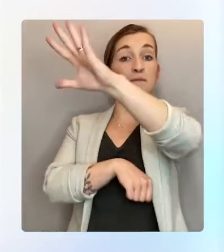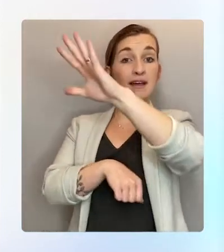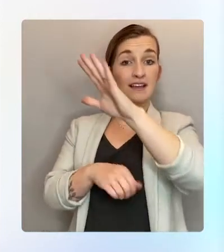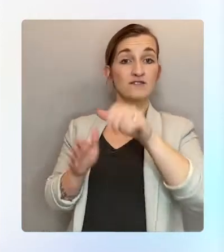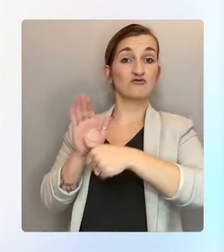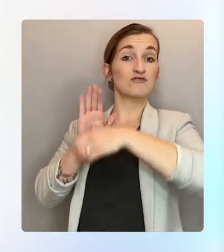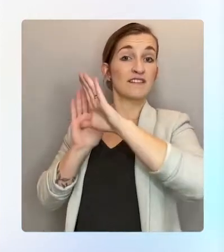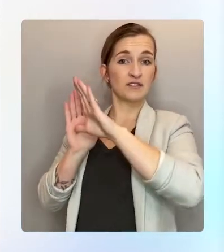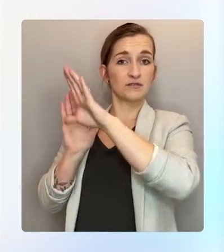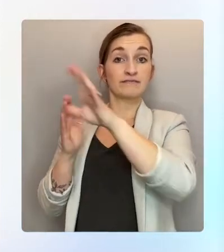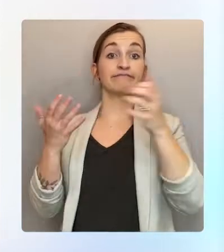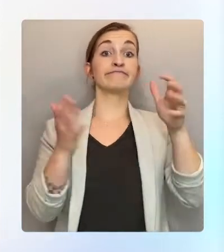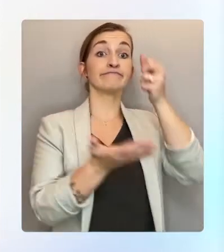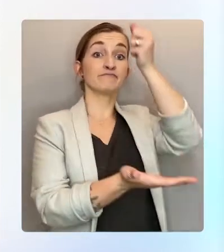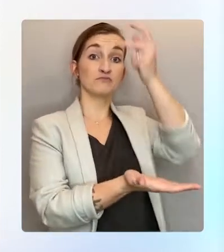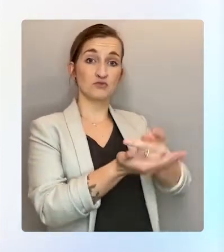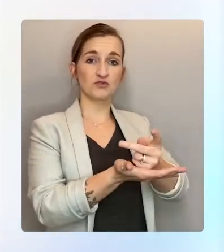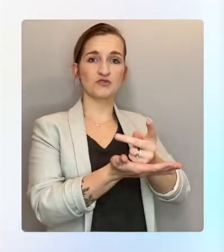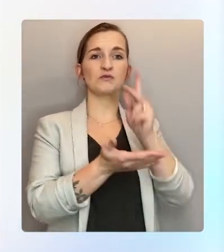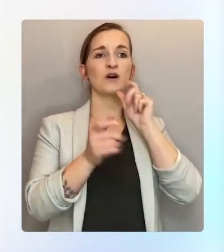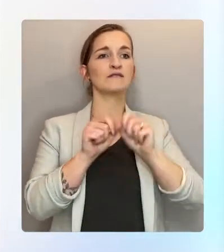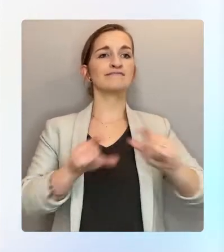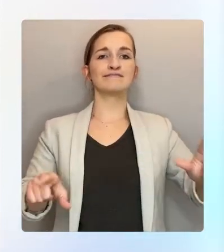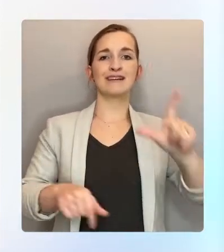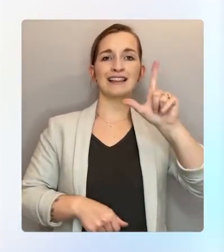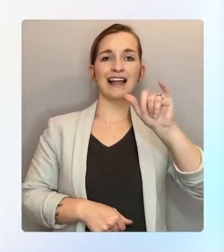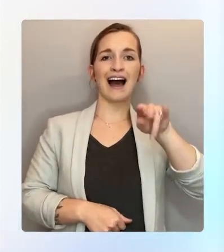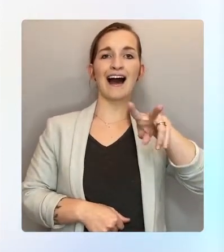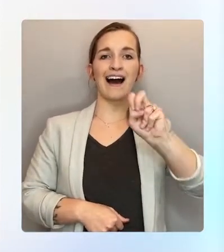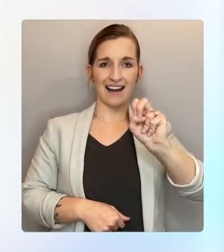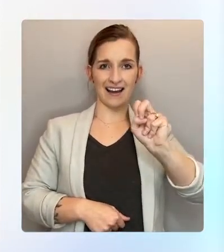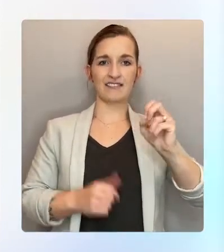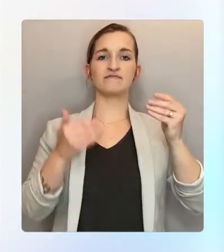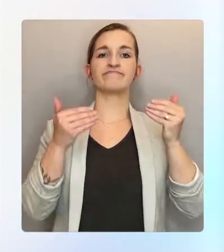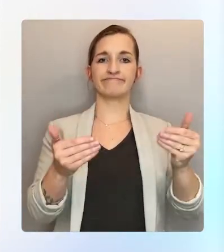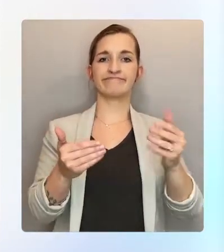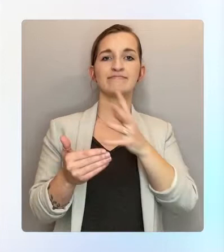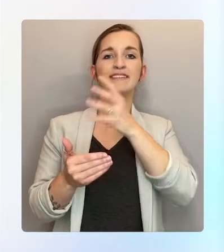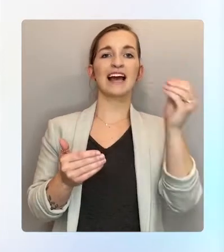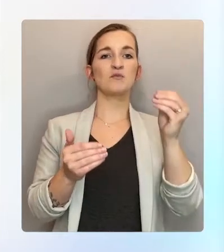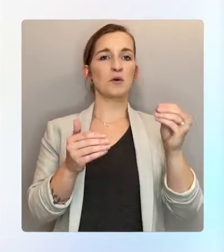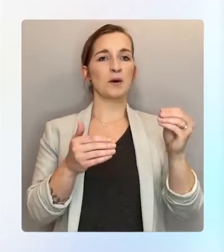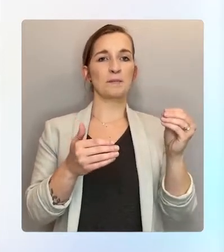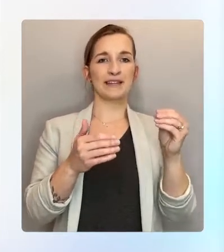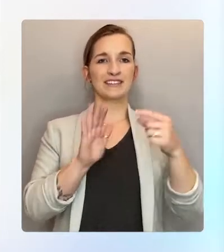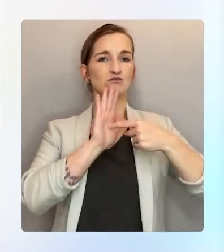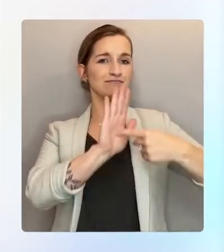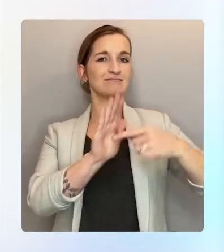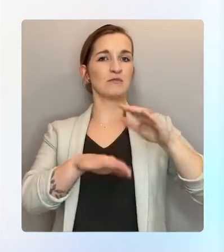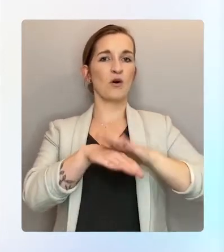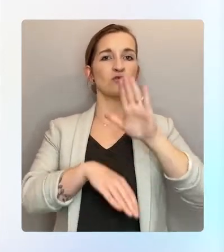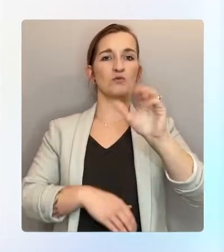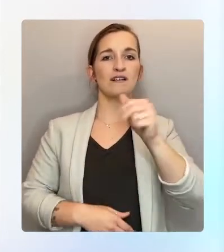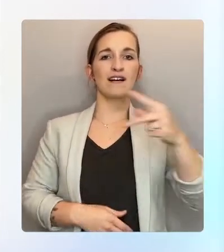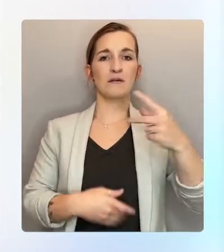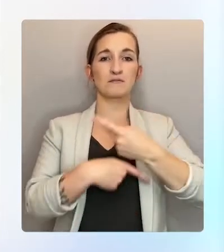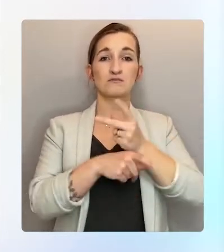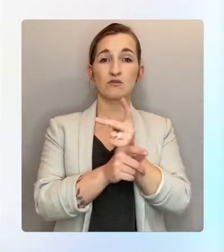will go live alongside your standalone products and will be featured on your app's product pages. Self-service tools for content bundling